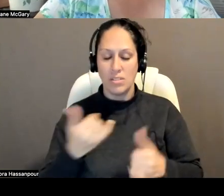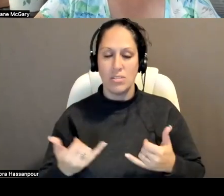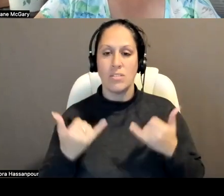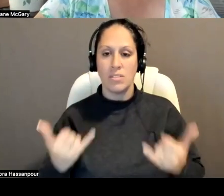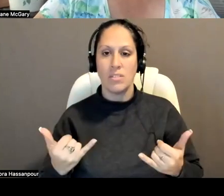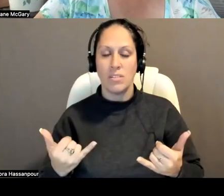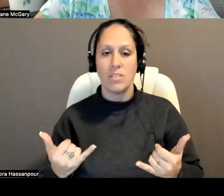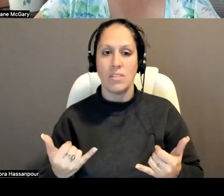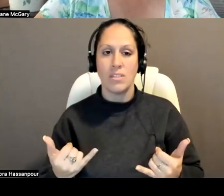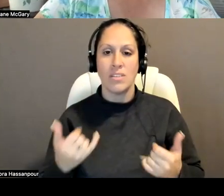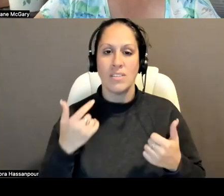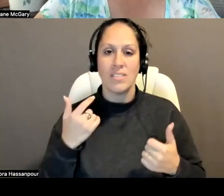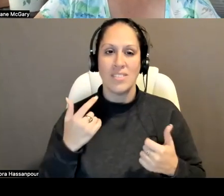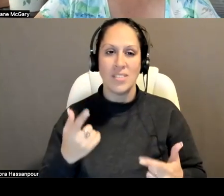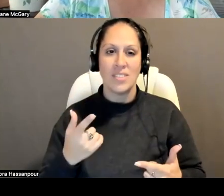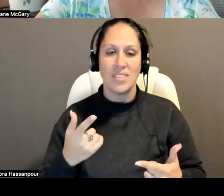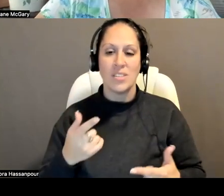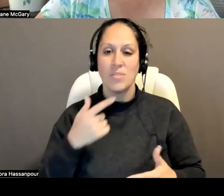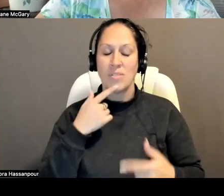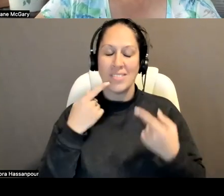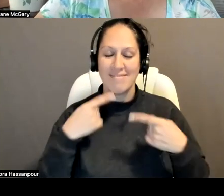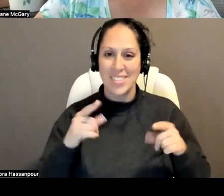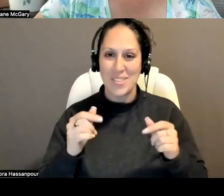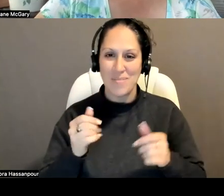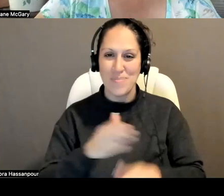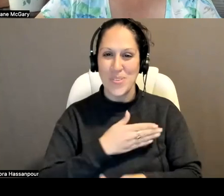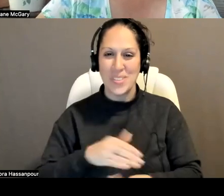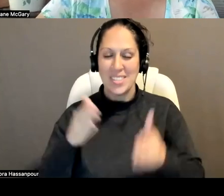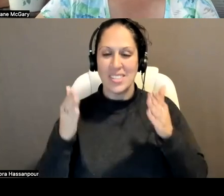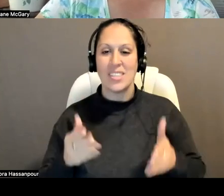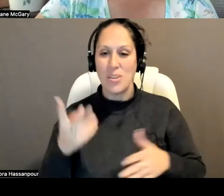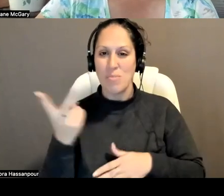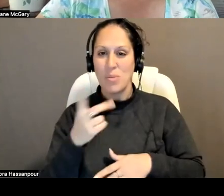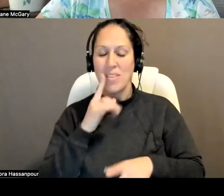You certainly are extremely accomplished musicians. You're both incredible performers.